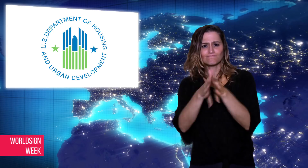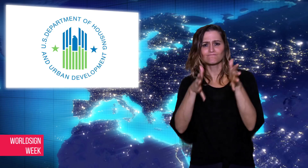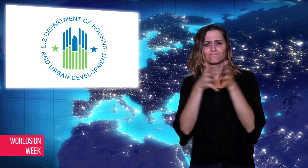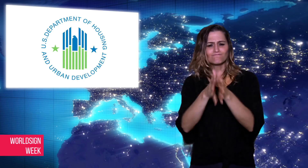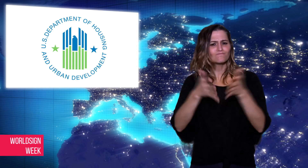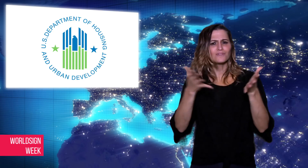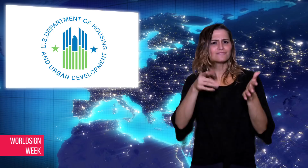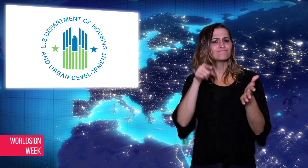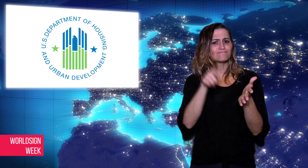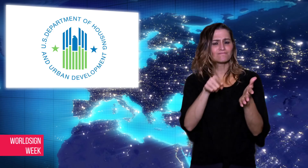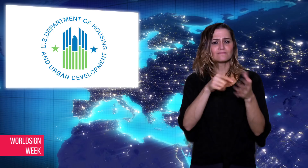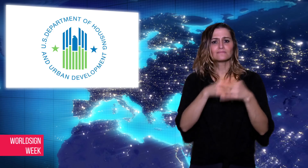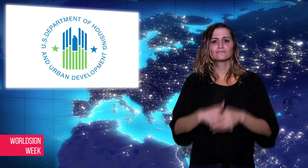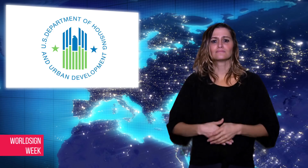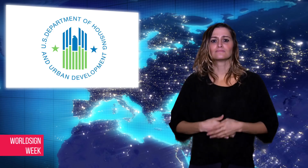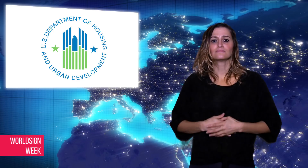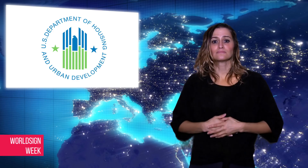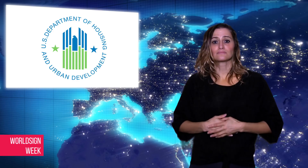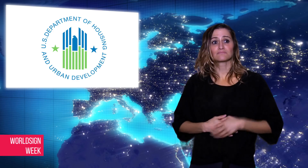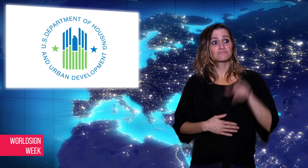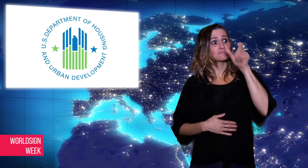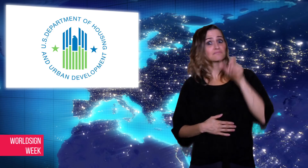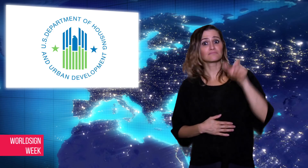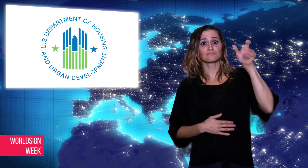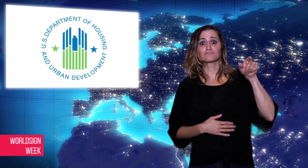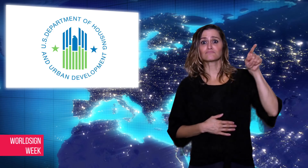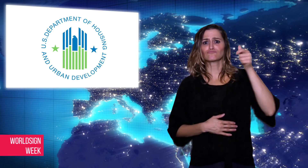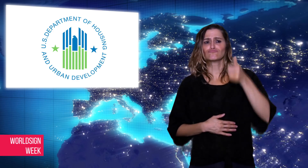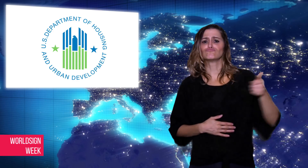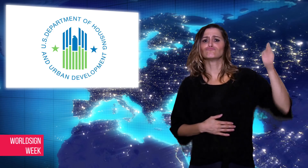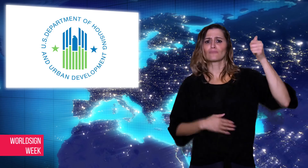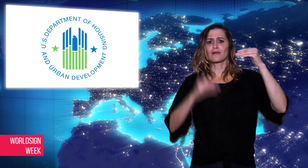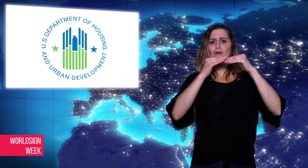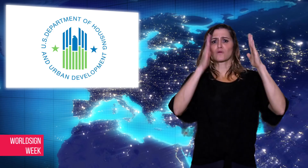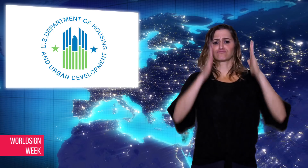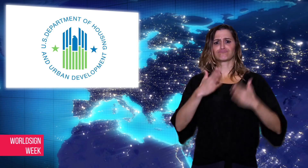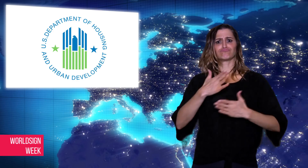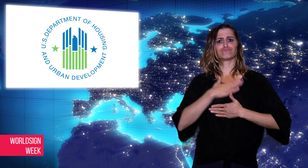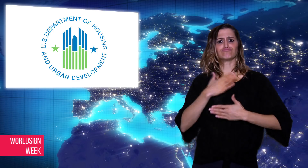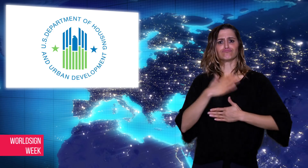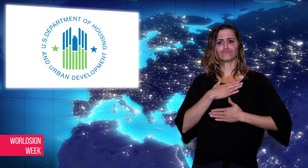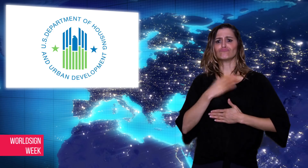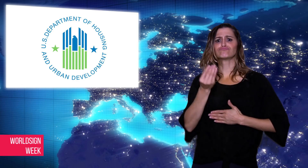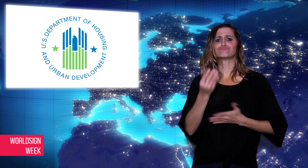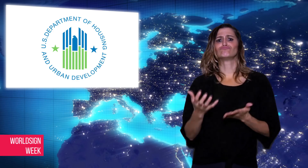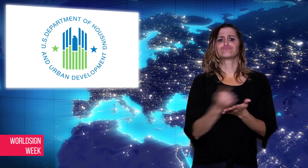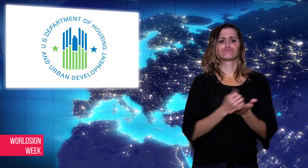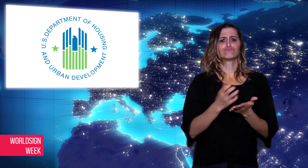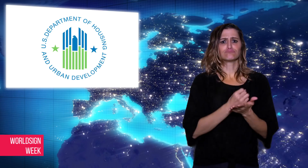them to discriminate against certain